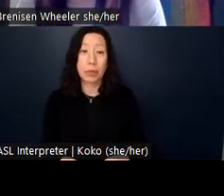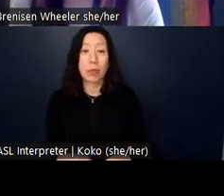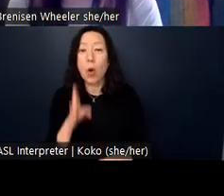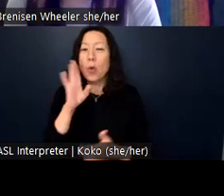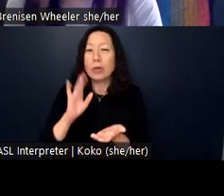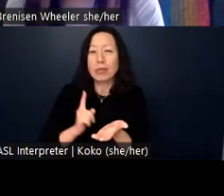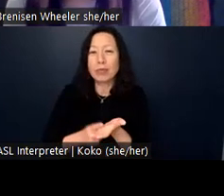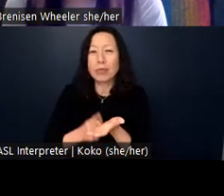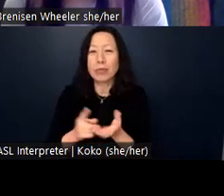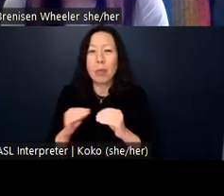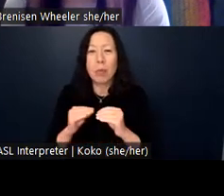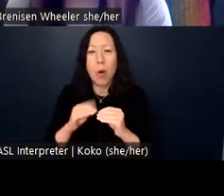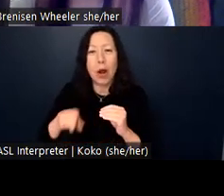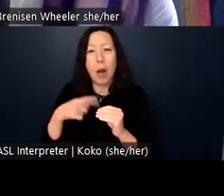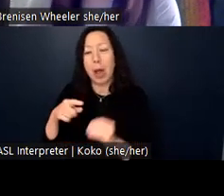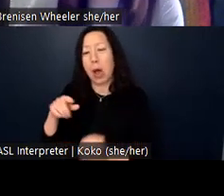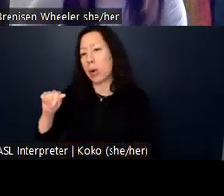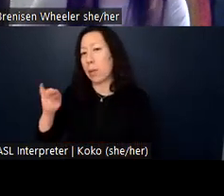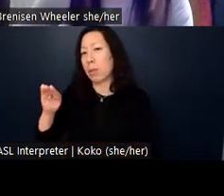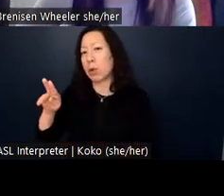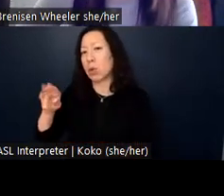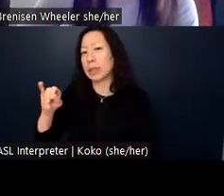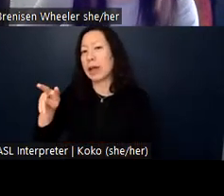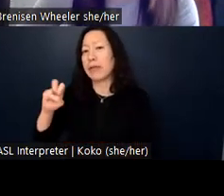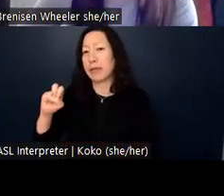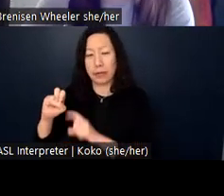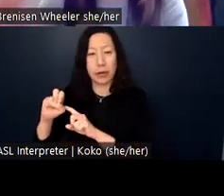abusive side of the continuum. 12:15:38 So domestic violence is not as a